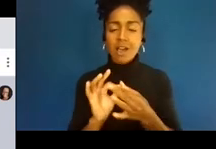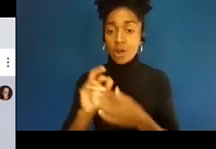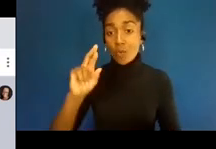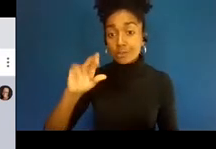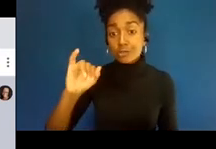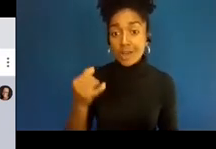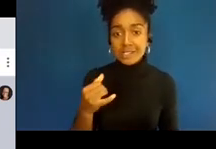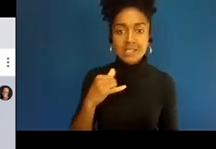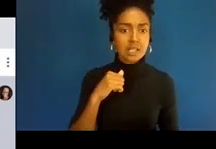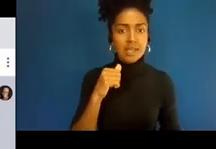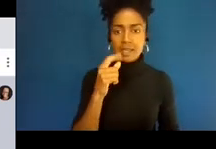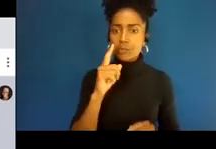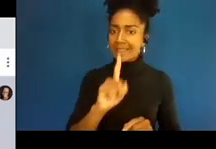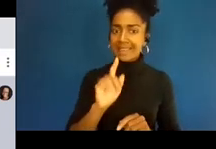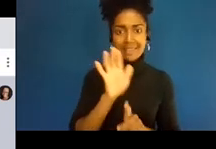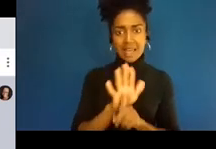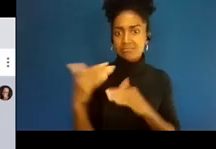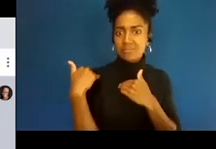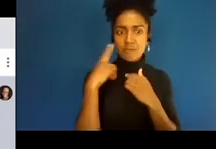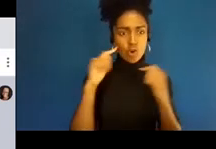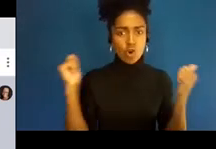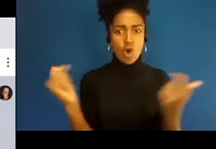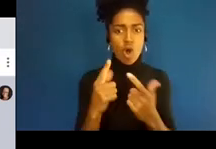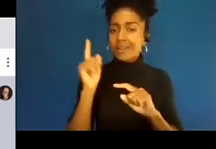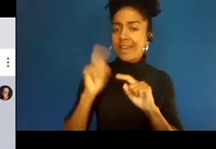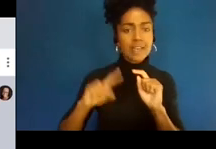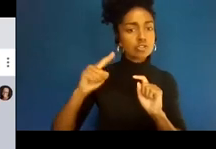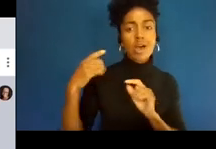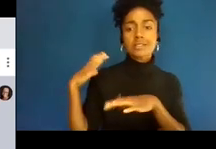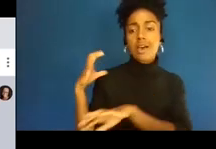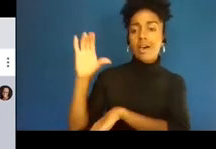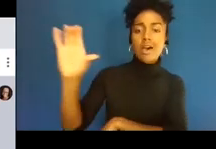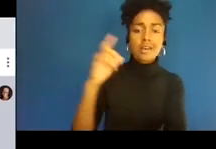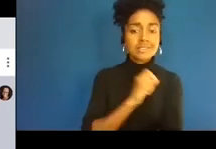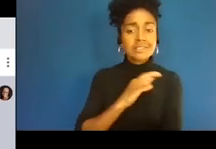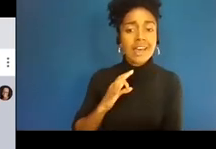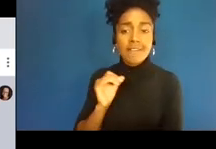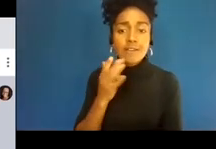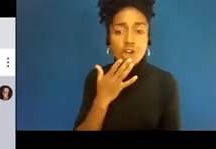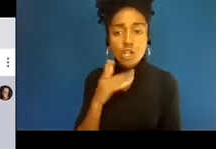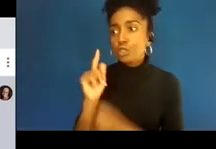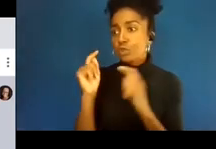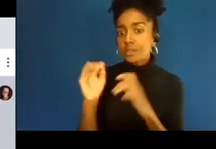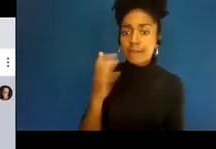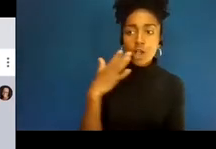It can't just be on the shoulders of staff of color and tutors of color. It's everybody's--